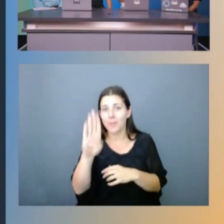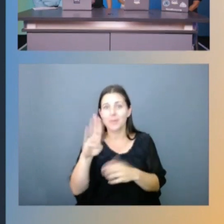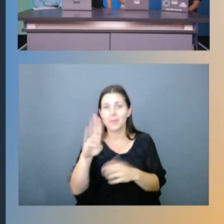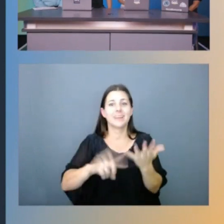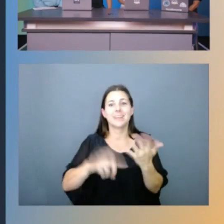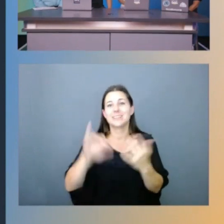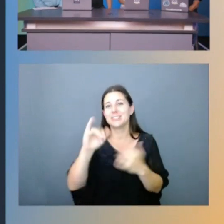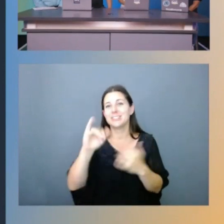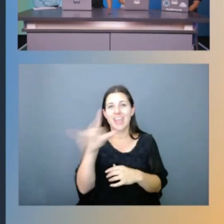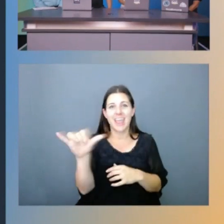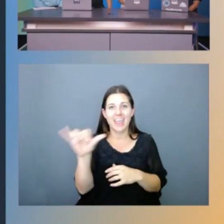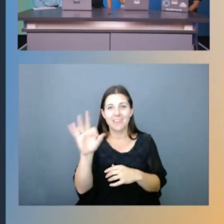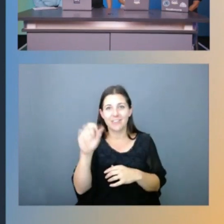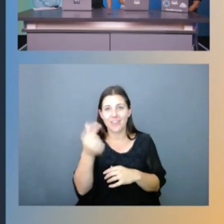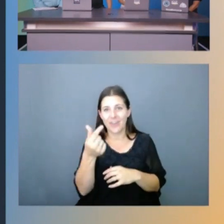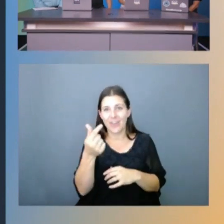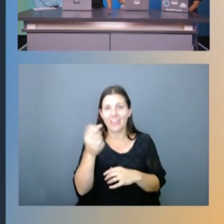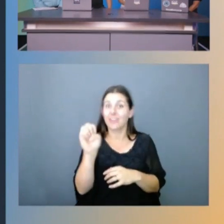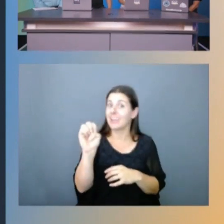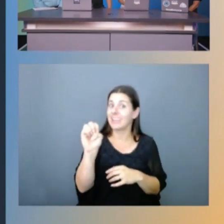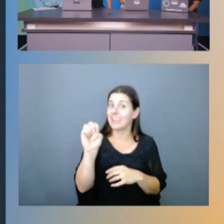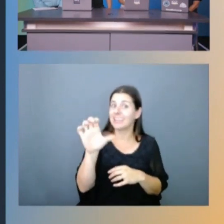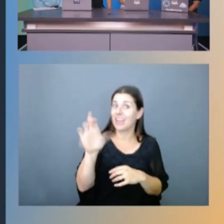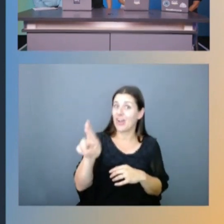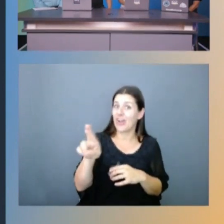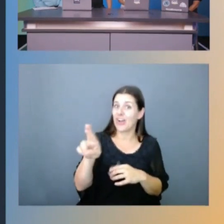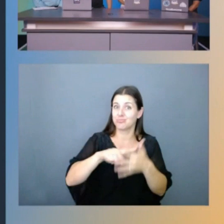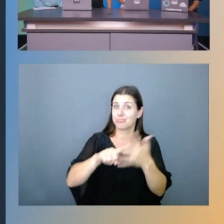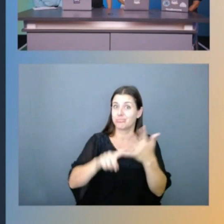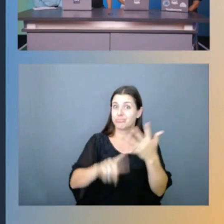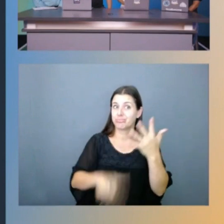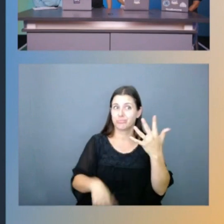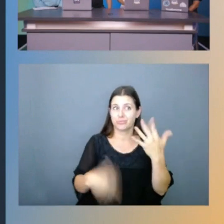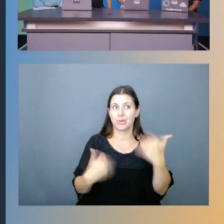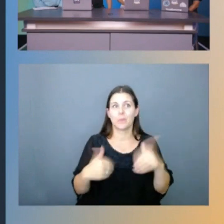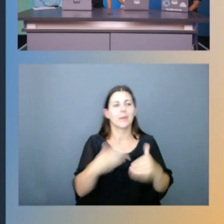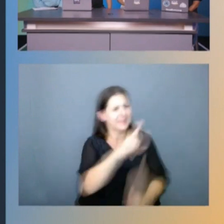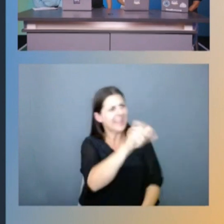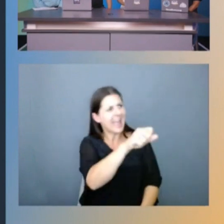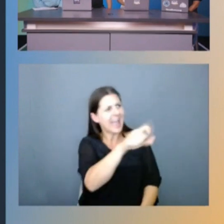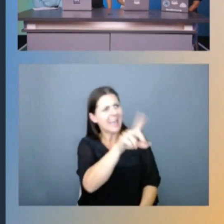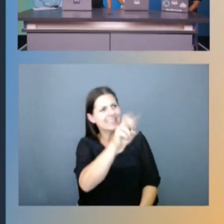Yeah, and so speaking of managed offerings, Dave Brown this morning mentioned the Graviton Fast Start program,